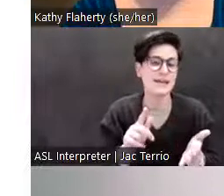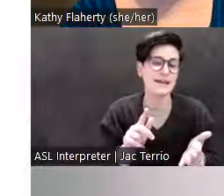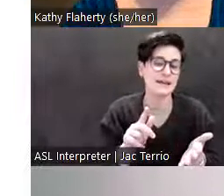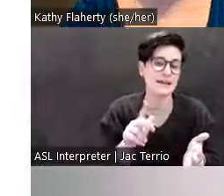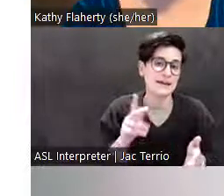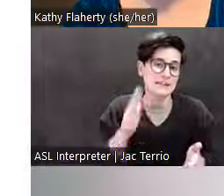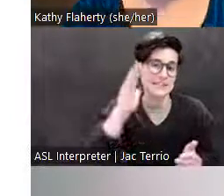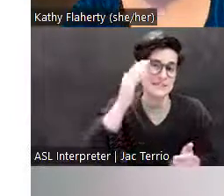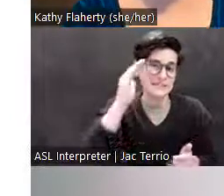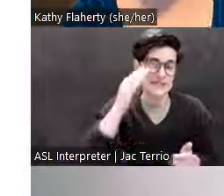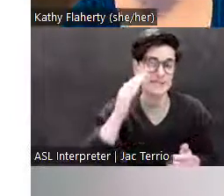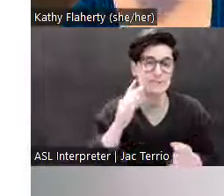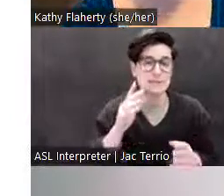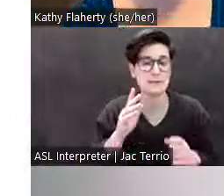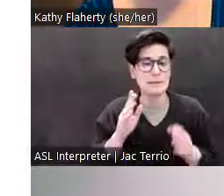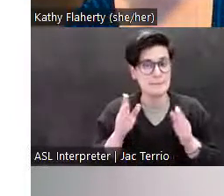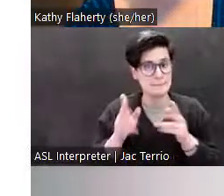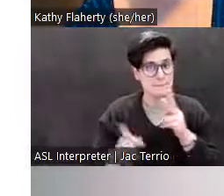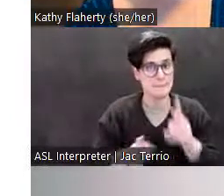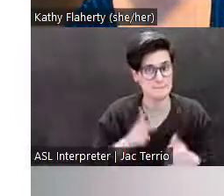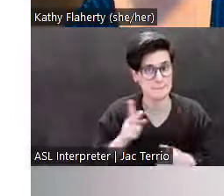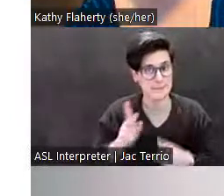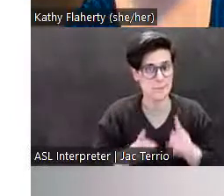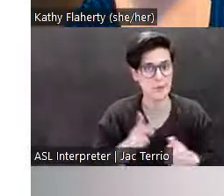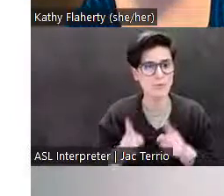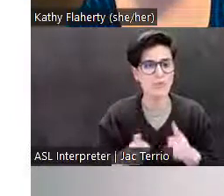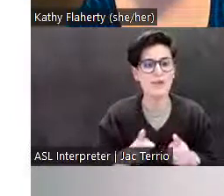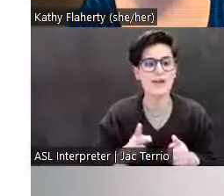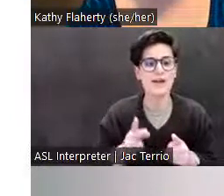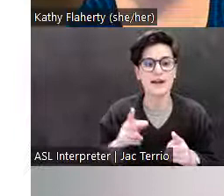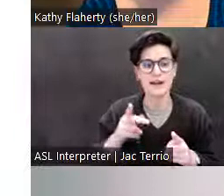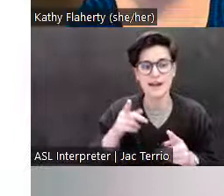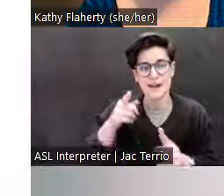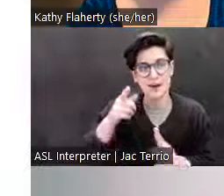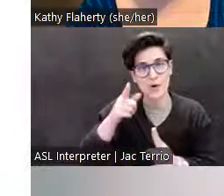cases and people who were qualified individuals with a disability.